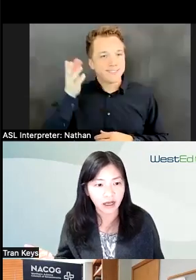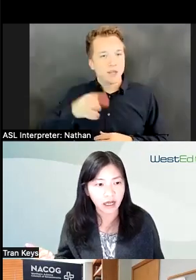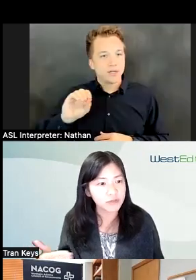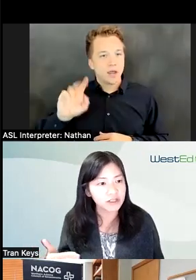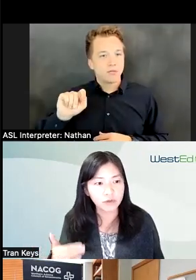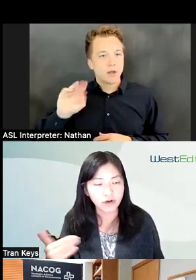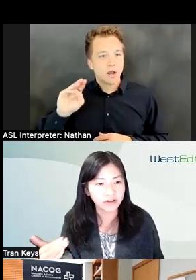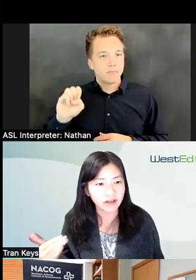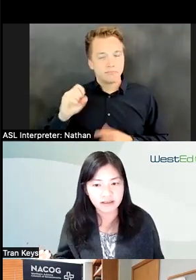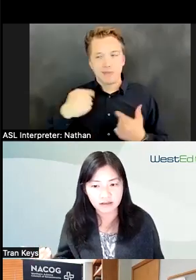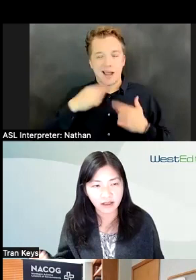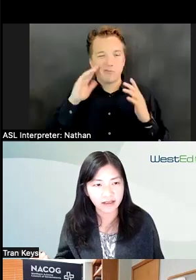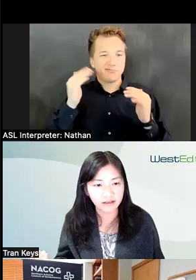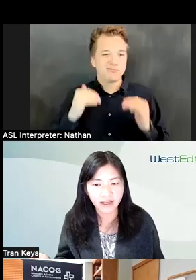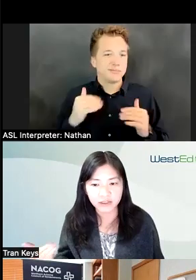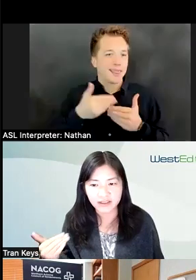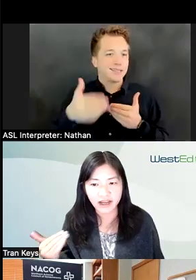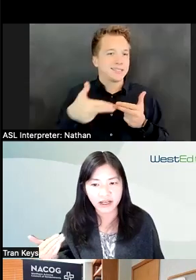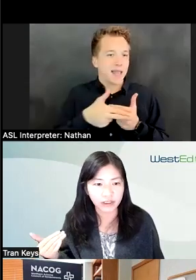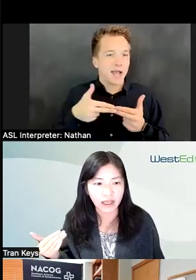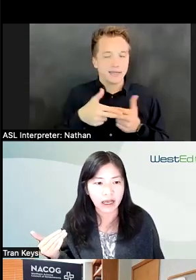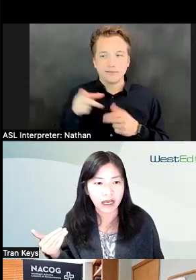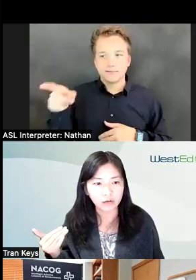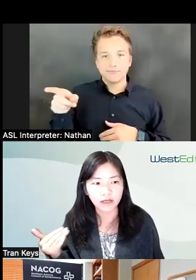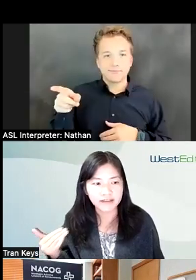I'm just going to move on to the next slide, Lenay, because it actually outlines a little